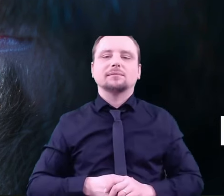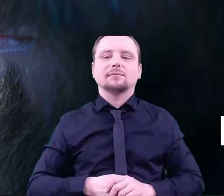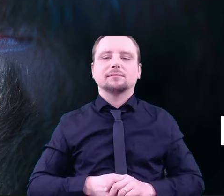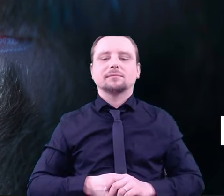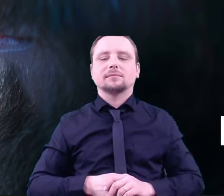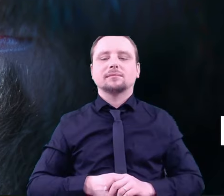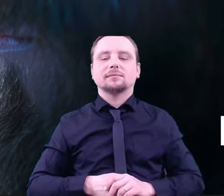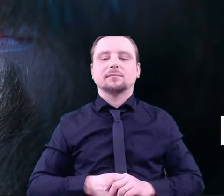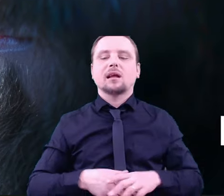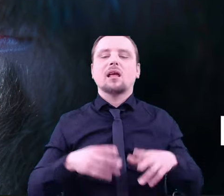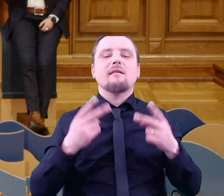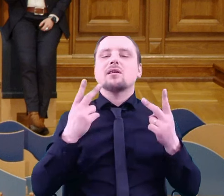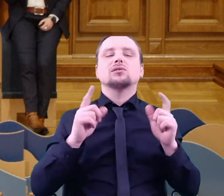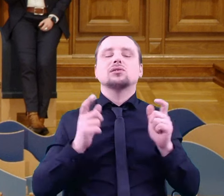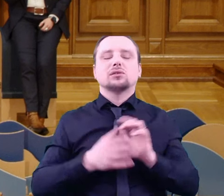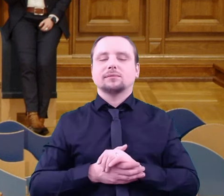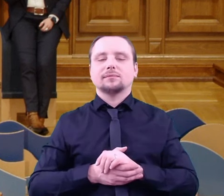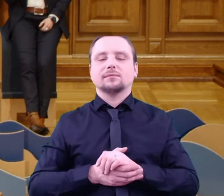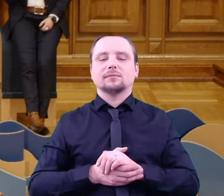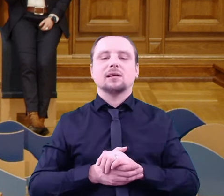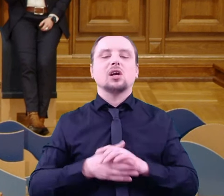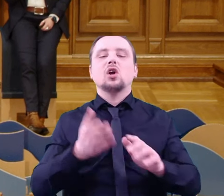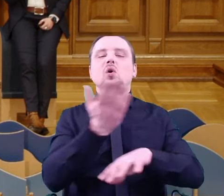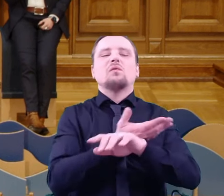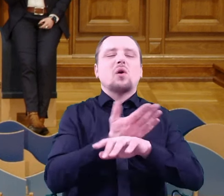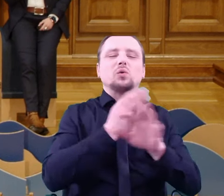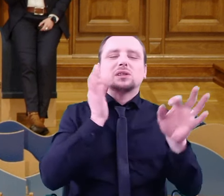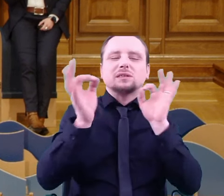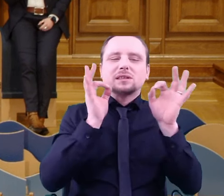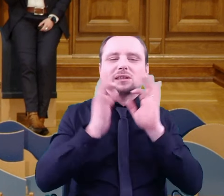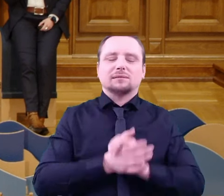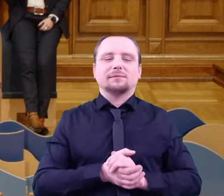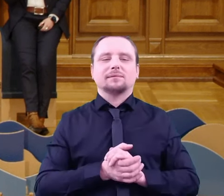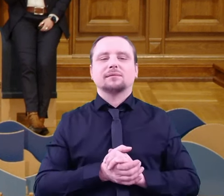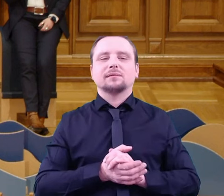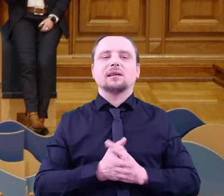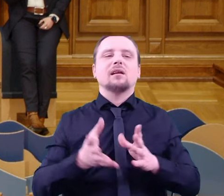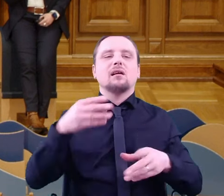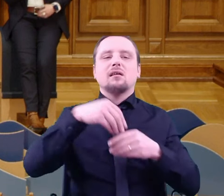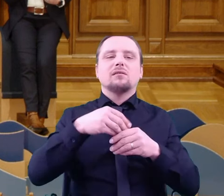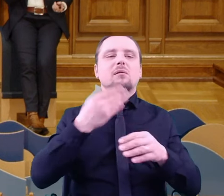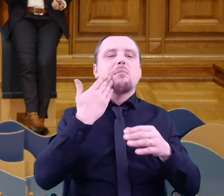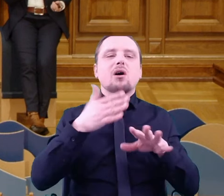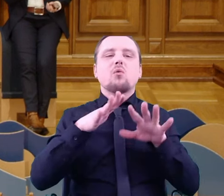First and foremost, we have fake news, generated on a large scale by troll farms